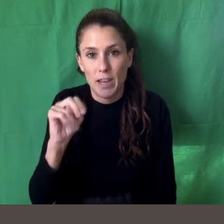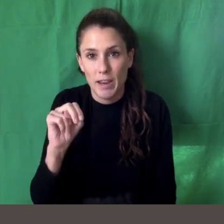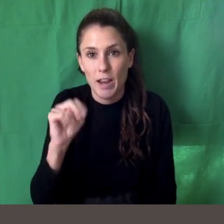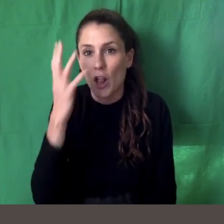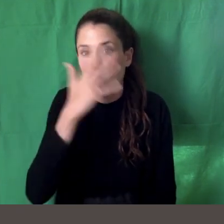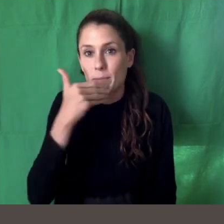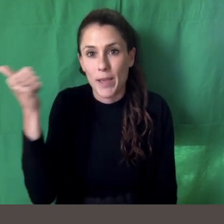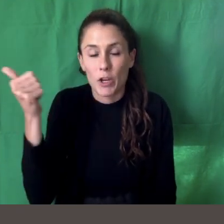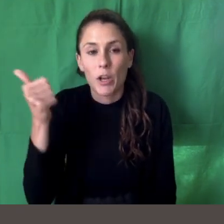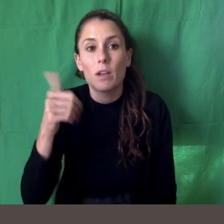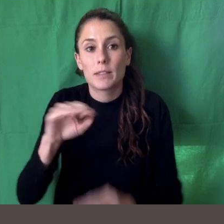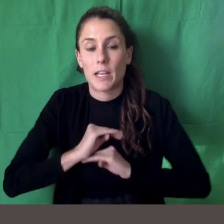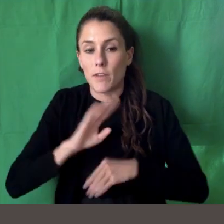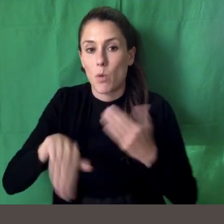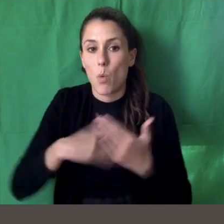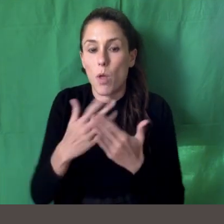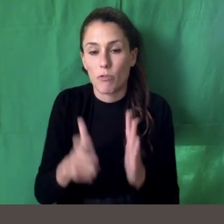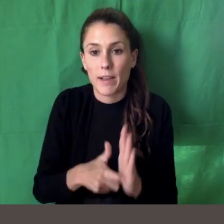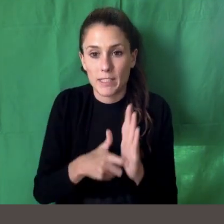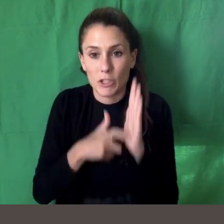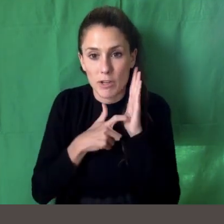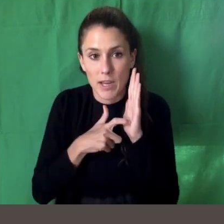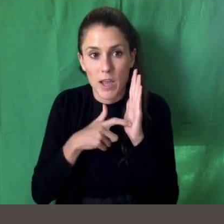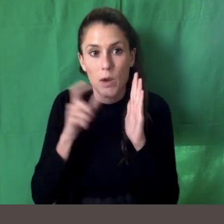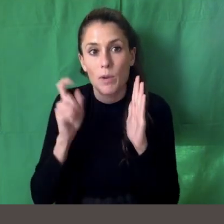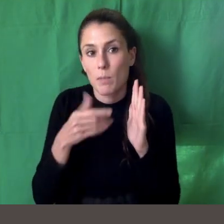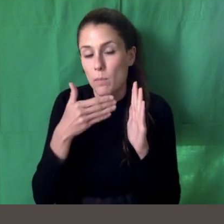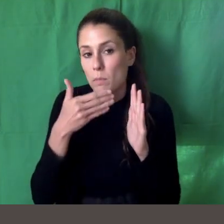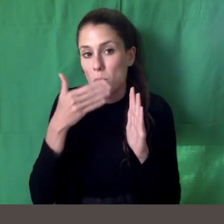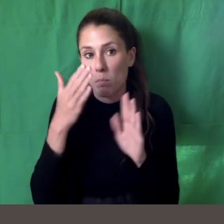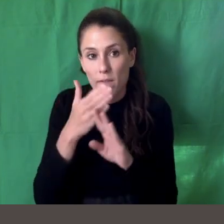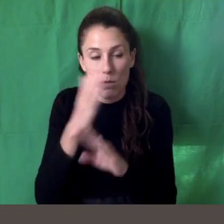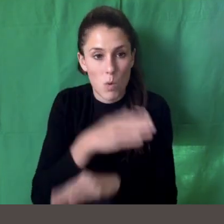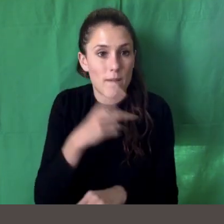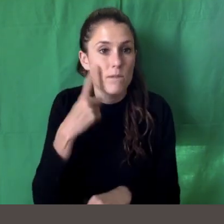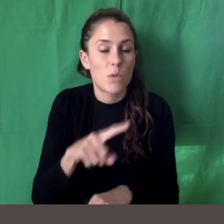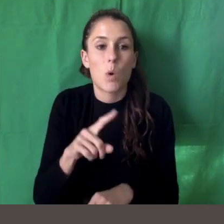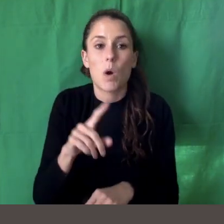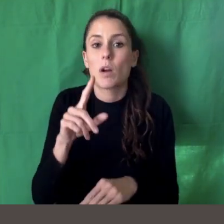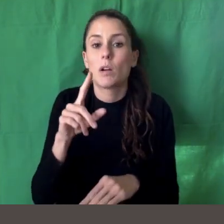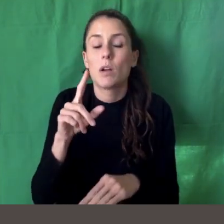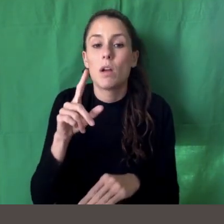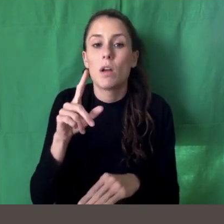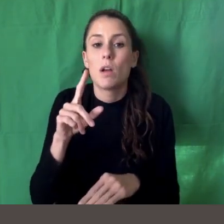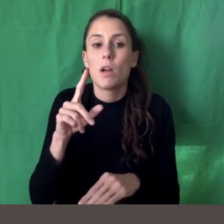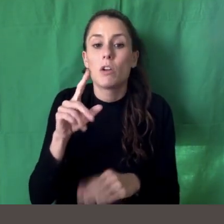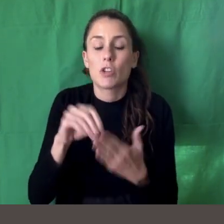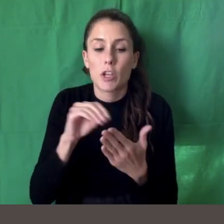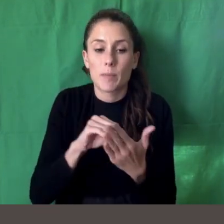It still meets all the criteria he was looking for before in terms of documentation, validation,